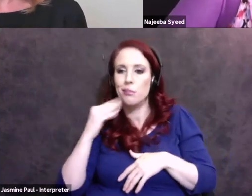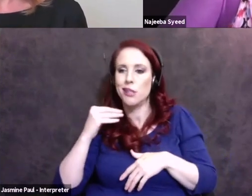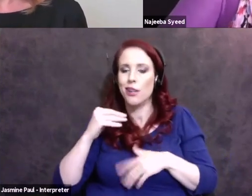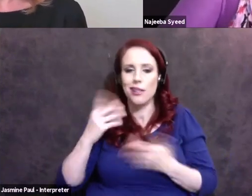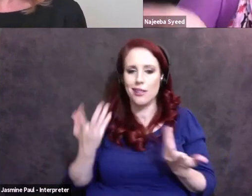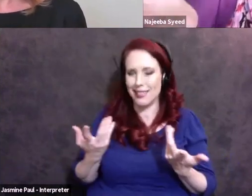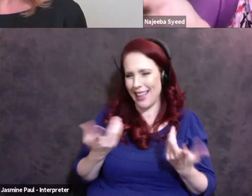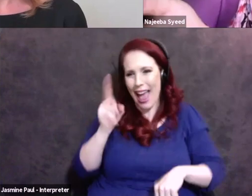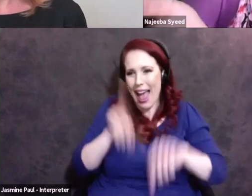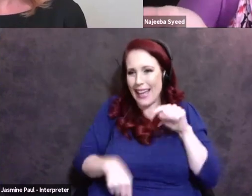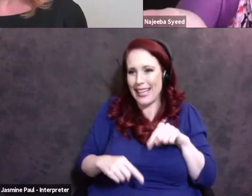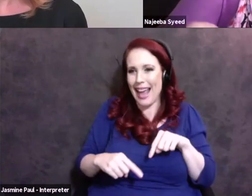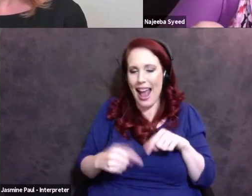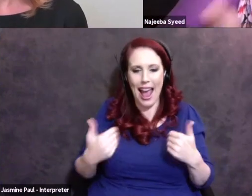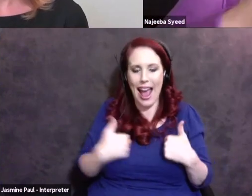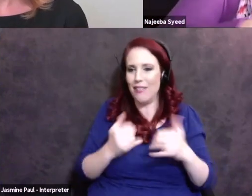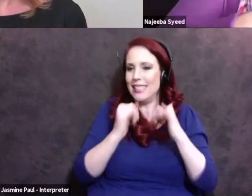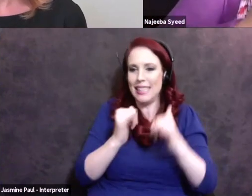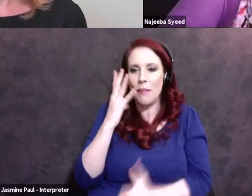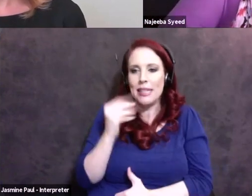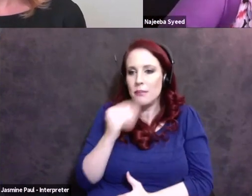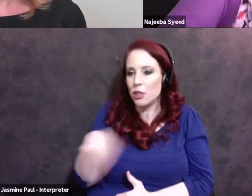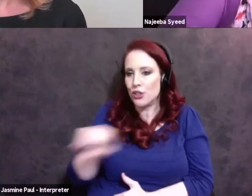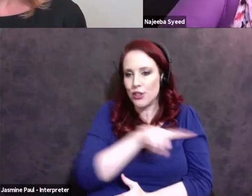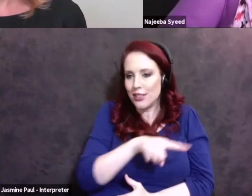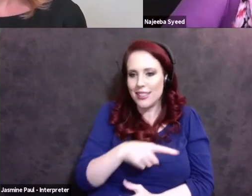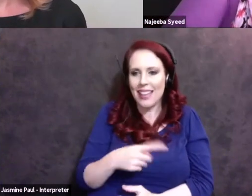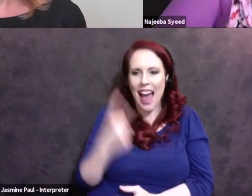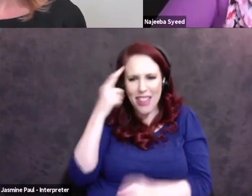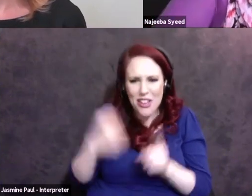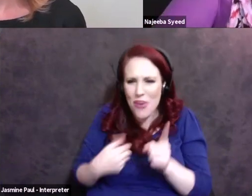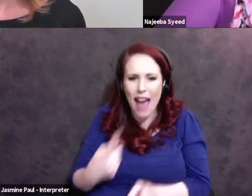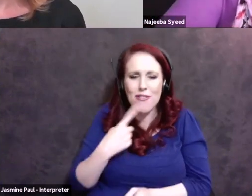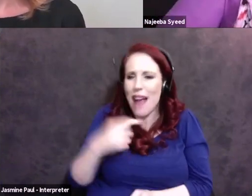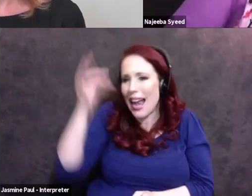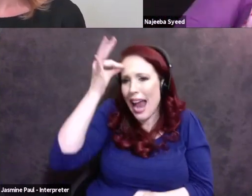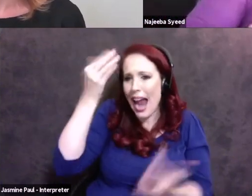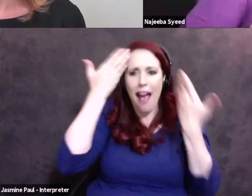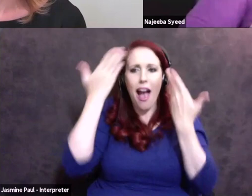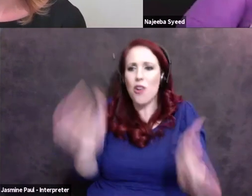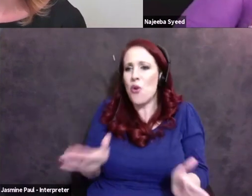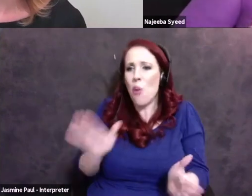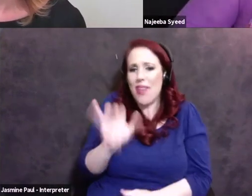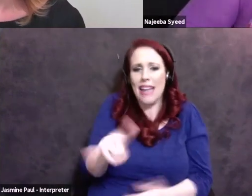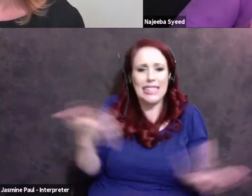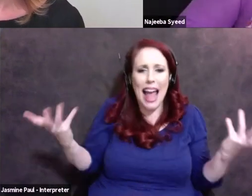in your shoes and have the same experience. I think you have red hair. I don't know what it is like to be a redhead.